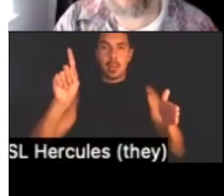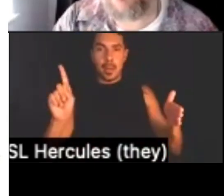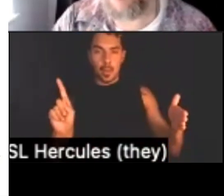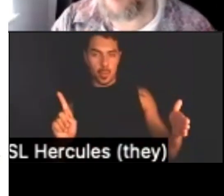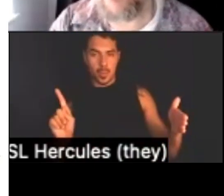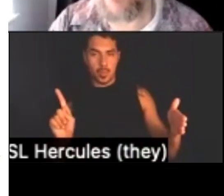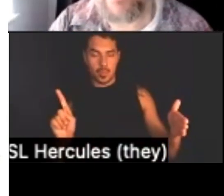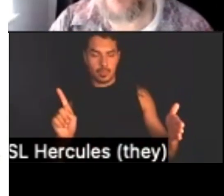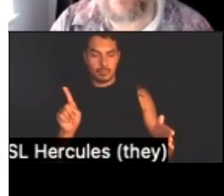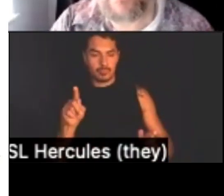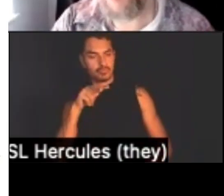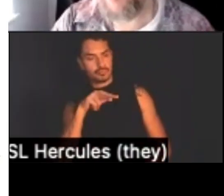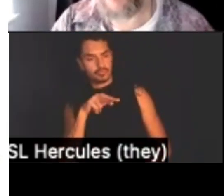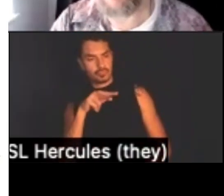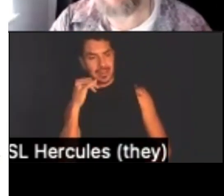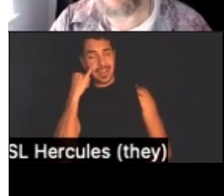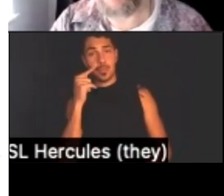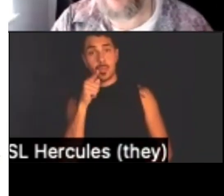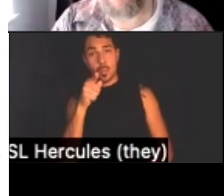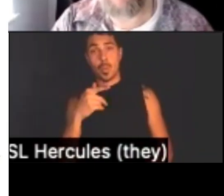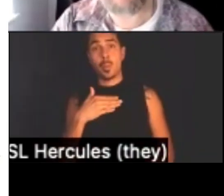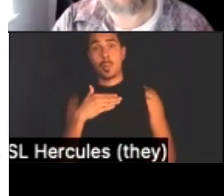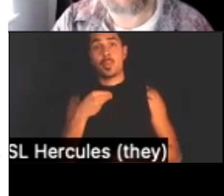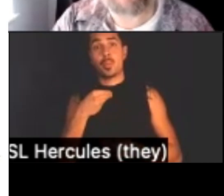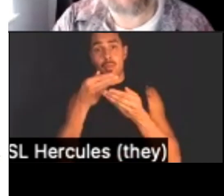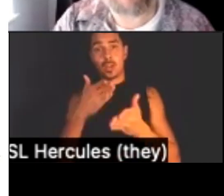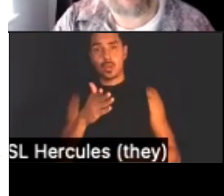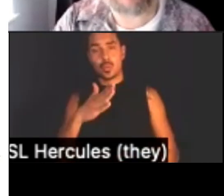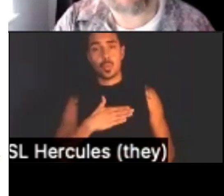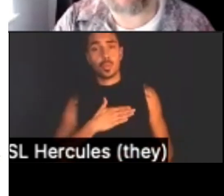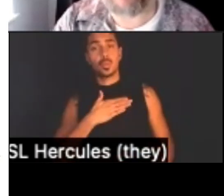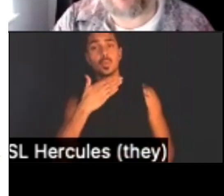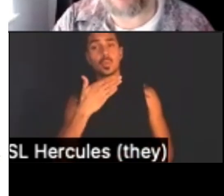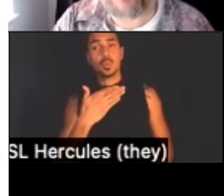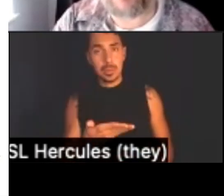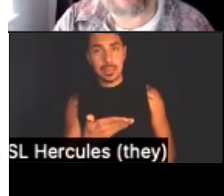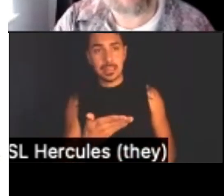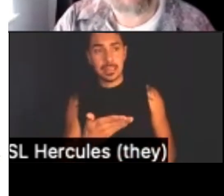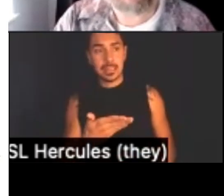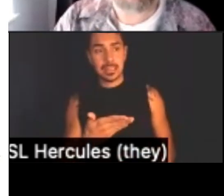are willing to do things that you may not be doing for some other clients that are not trans.